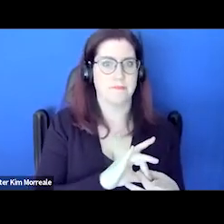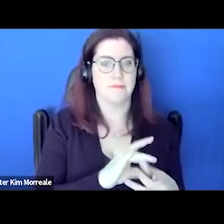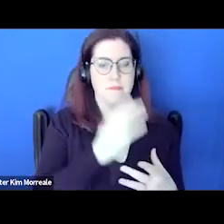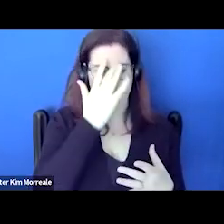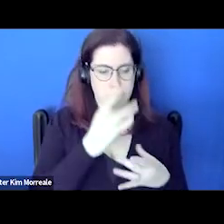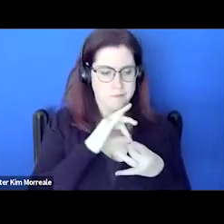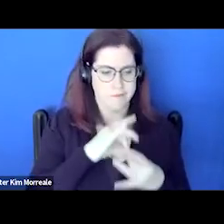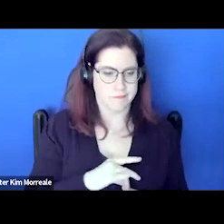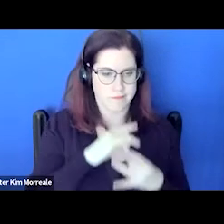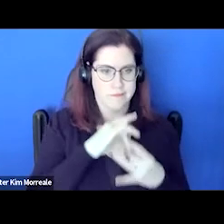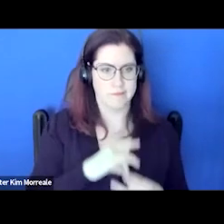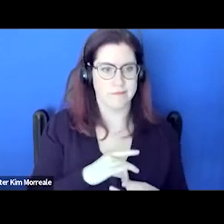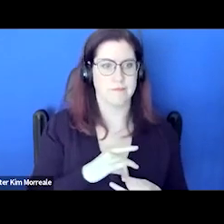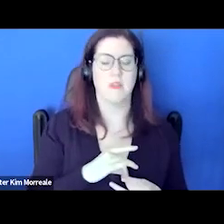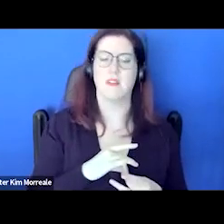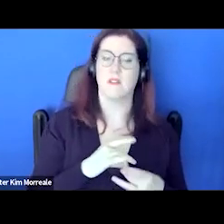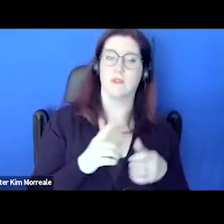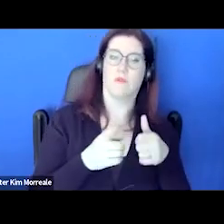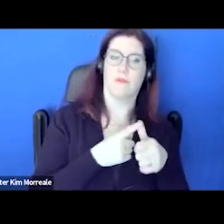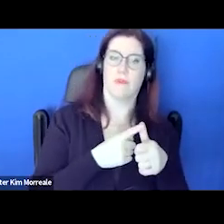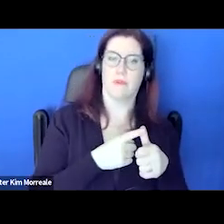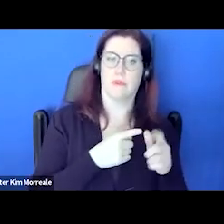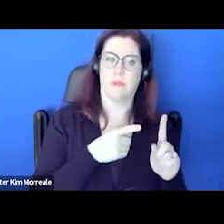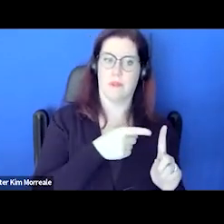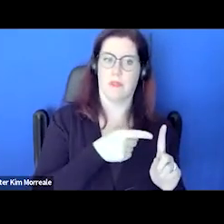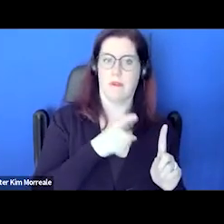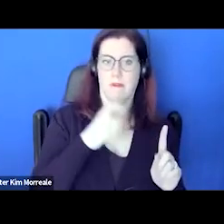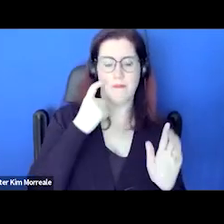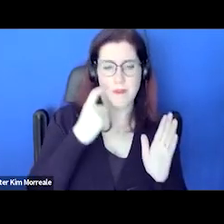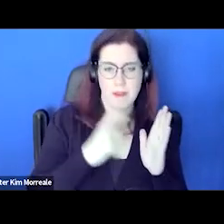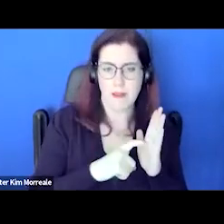by first of all identifying their strengths,